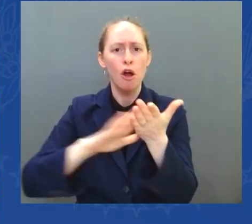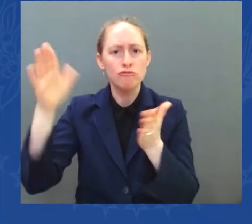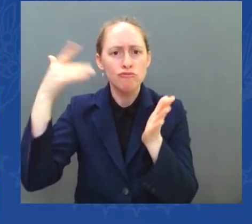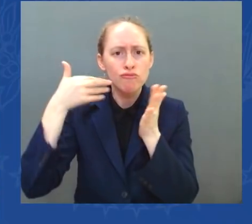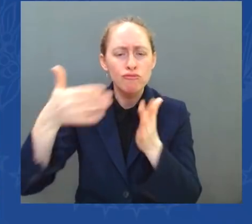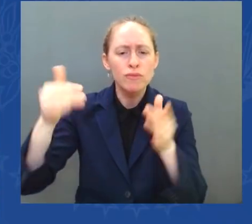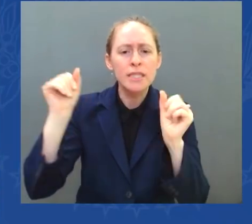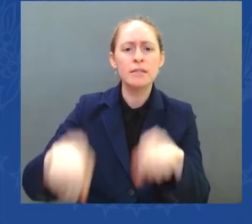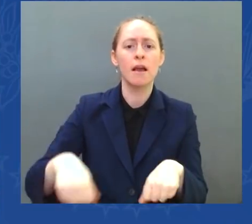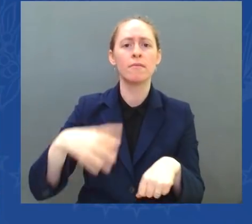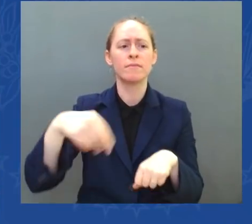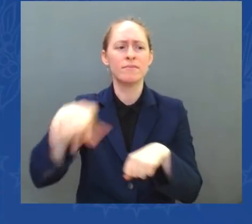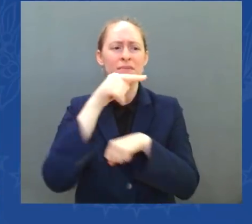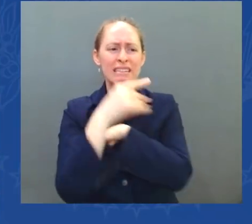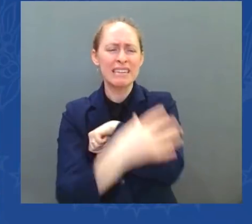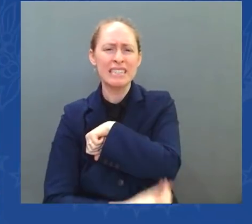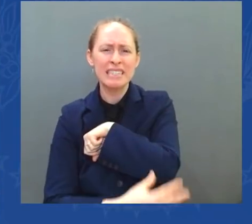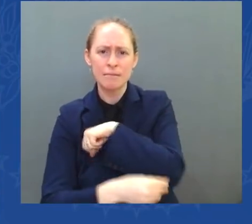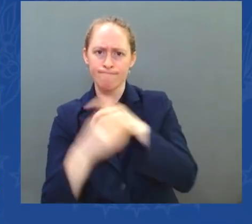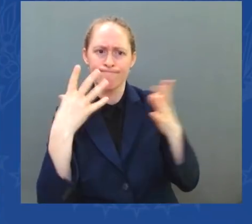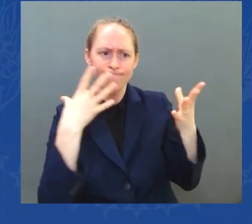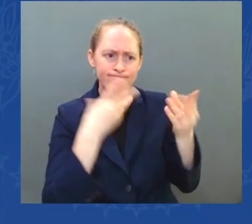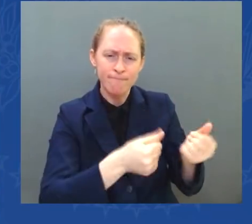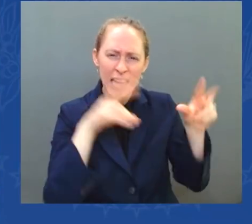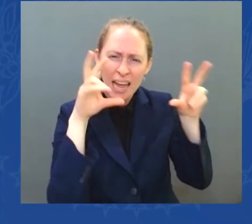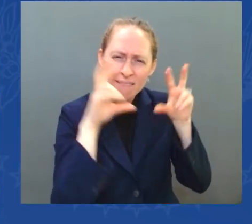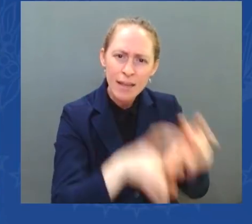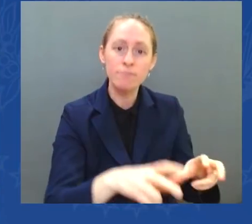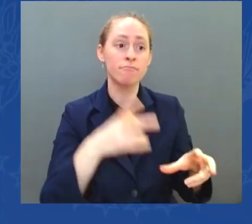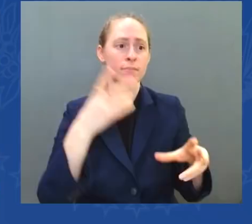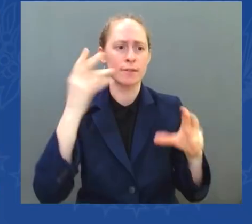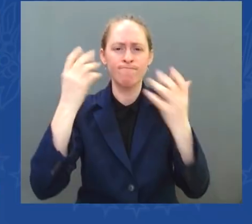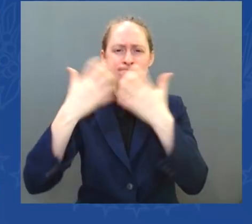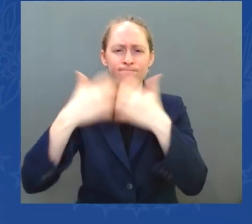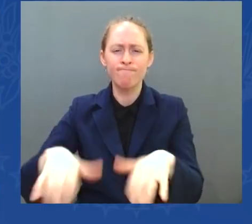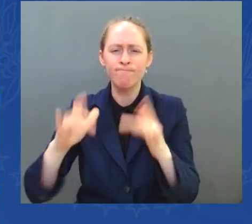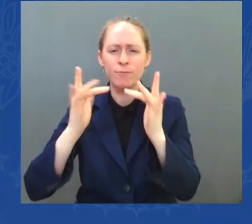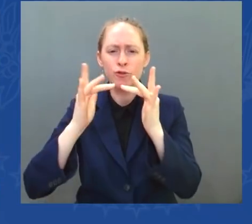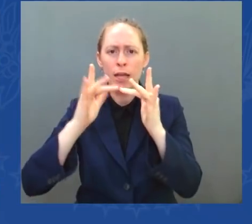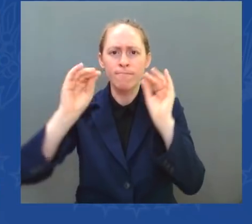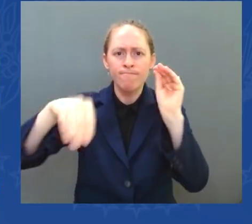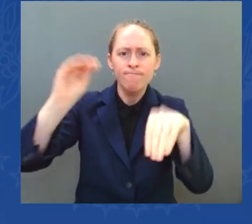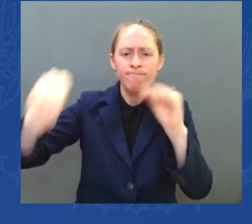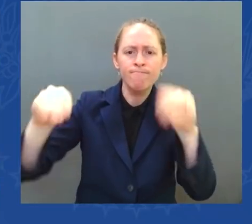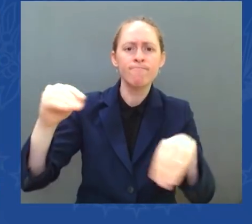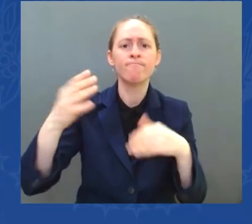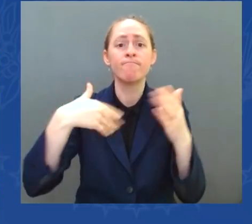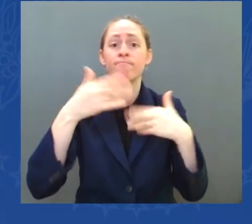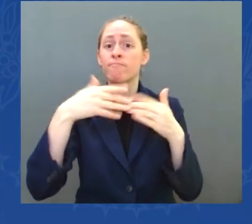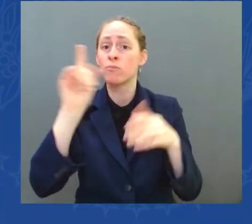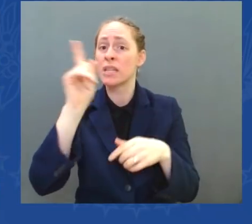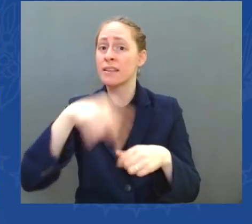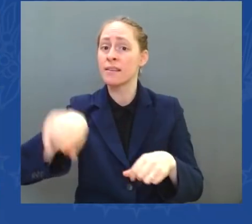And thanks for making a difference for the families here in North Carolina. Governor, you set an example across the country. Thank you.